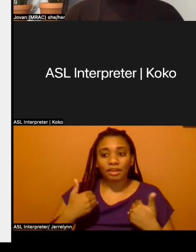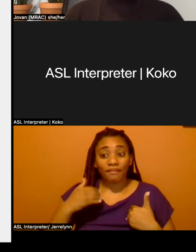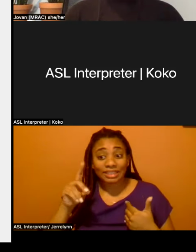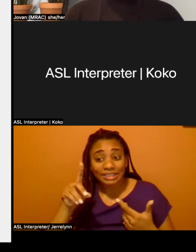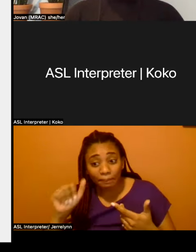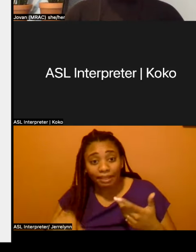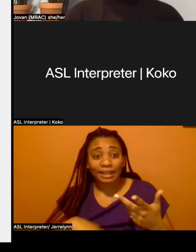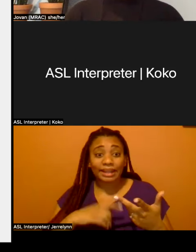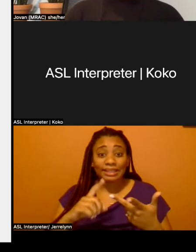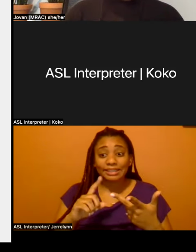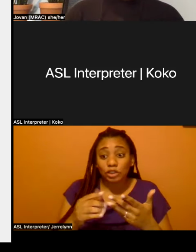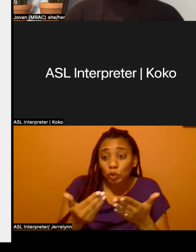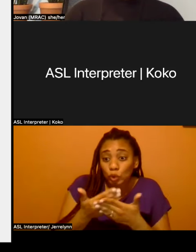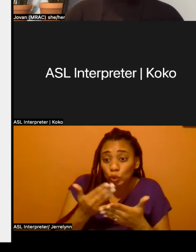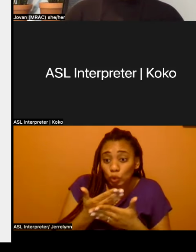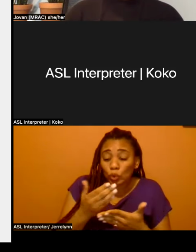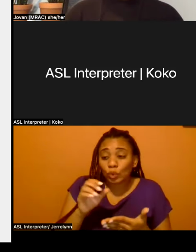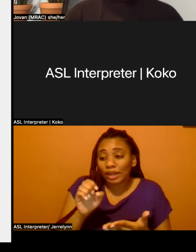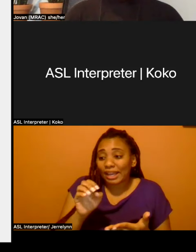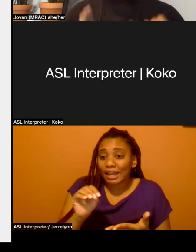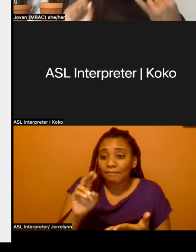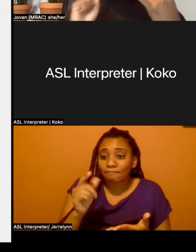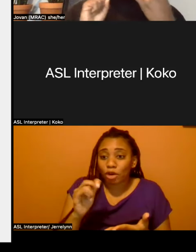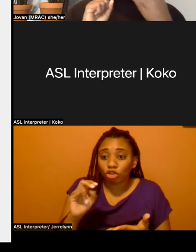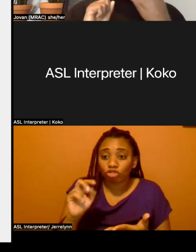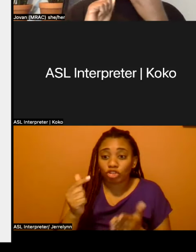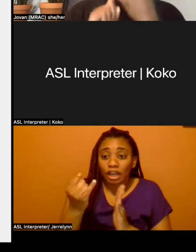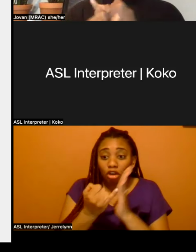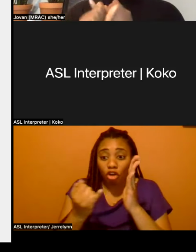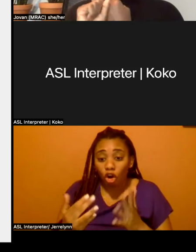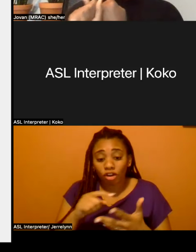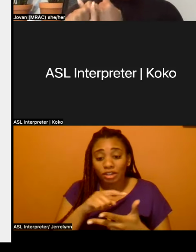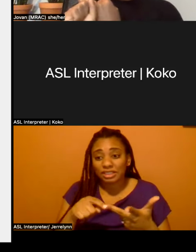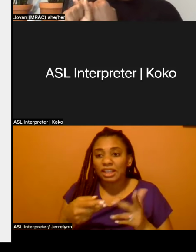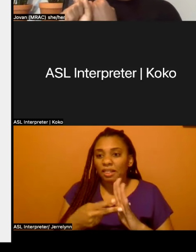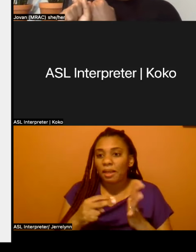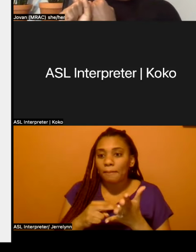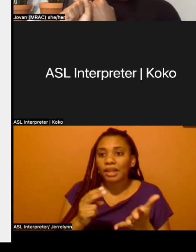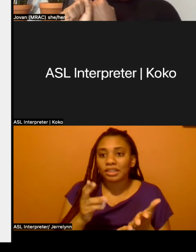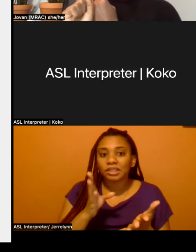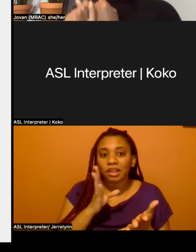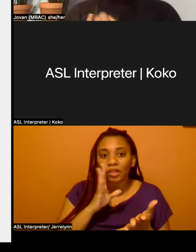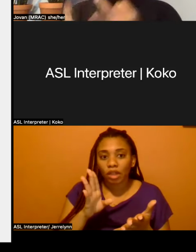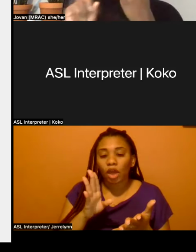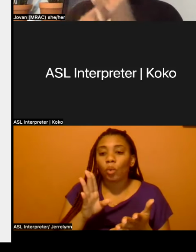you will have your name placed in the artist experiencing unstable housing,